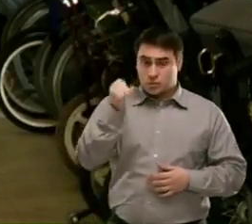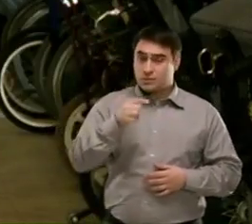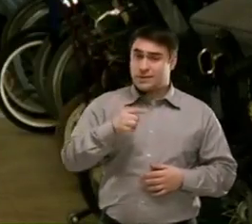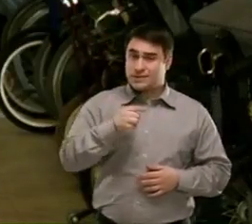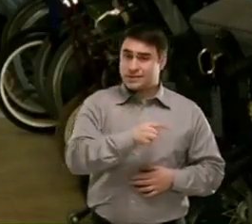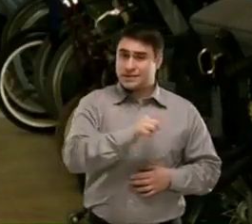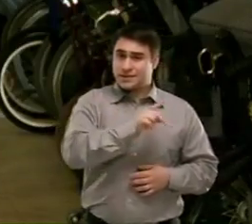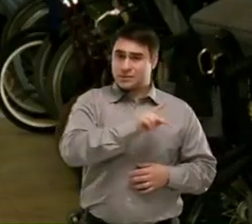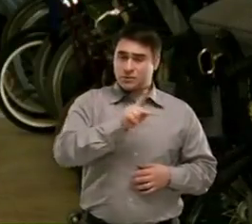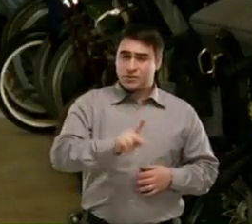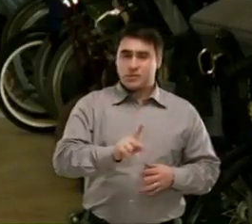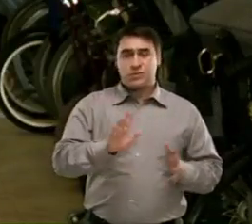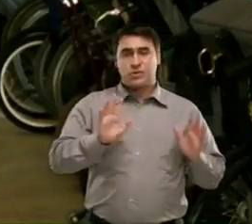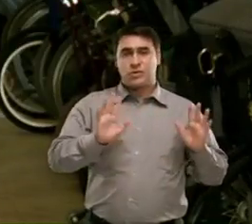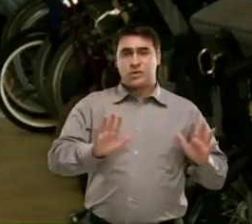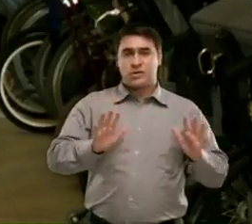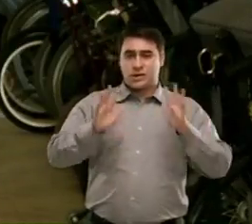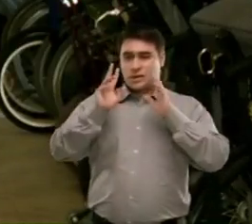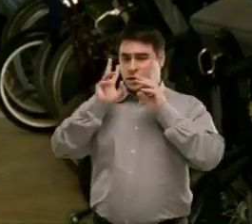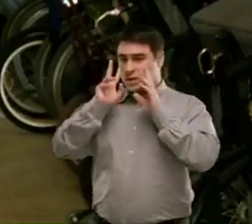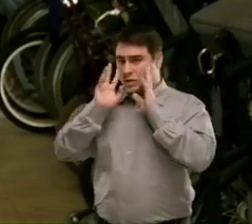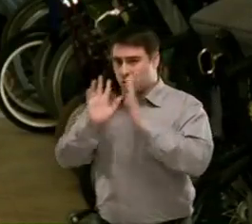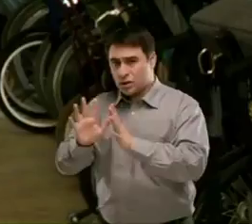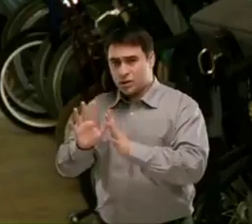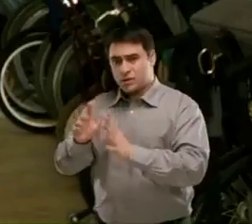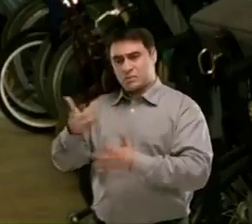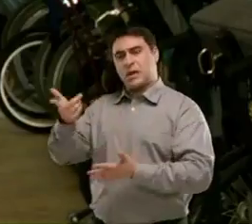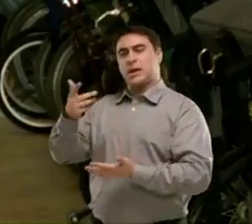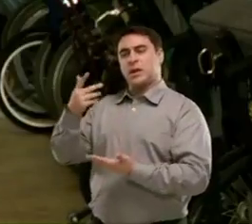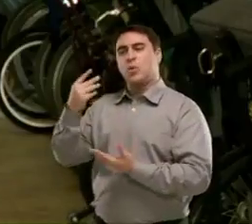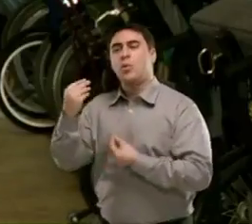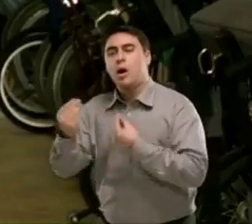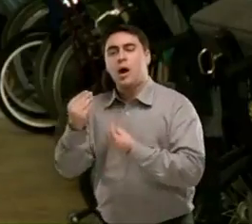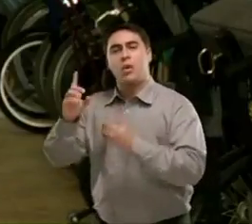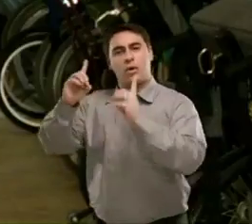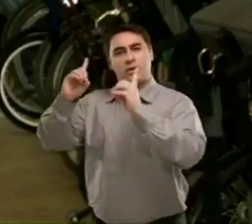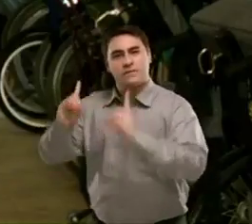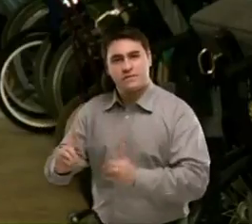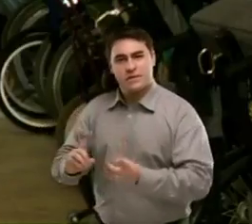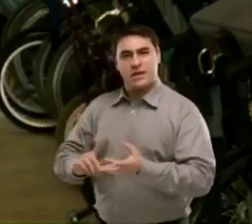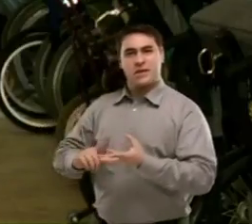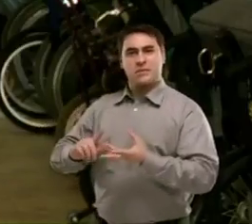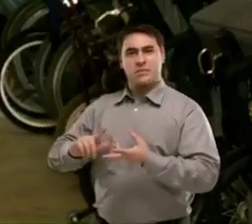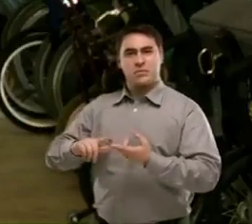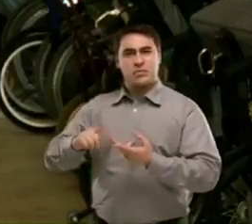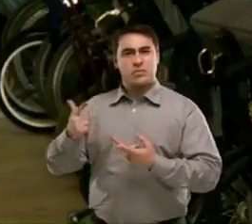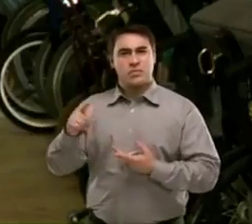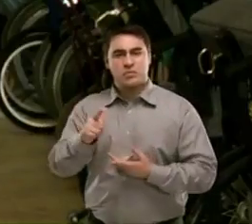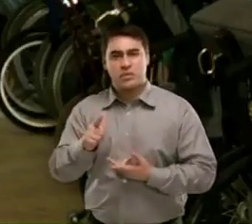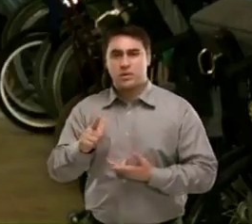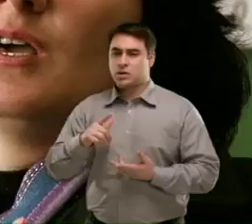he cannot stand there looking at the diagnosis, looking at what he does not have, but at what he does have, right? We've heard for example: "How am I going to do inclusion,